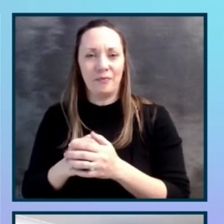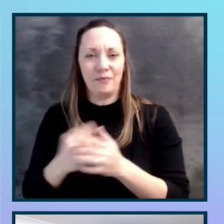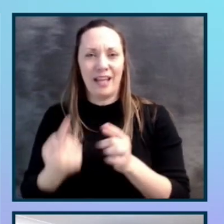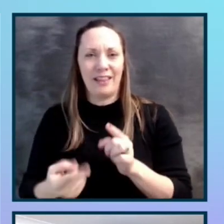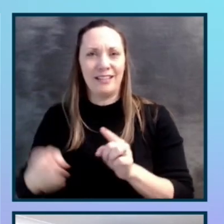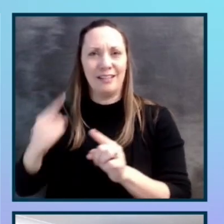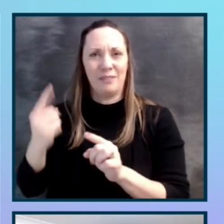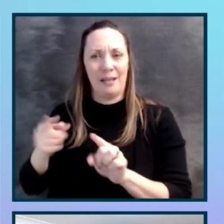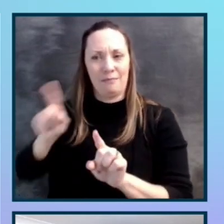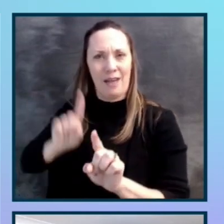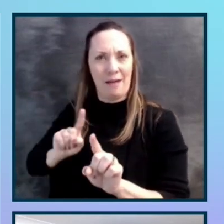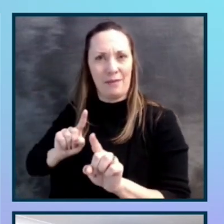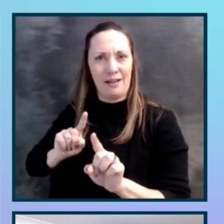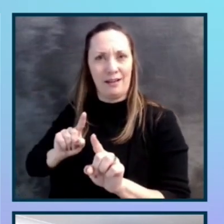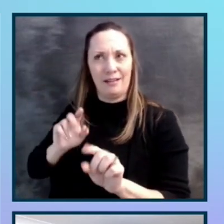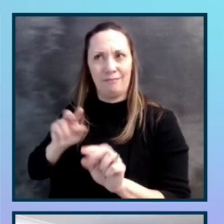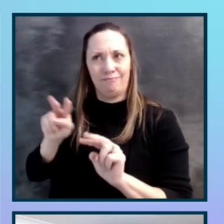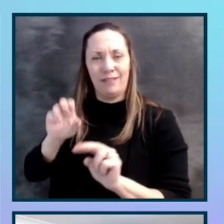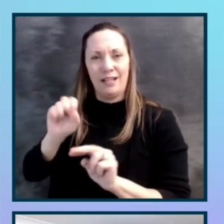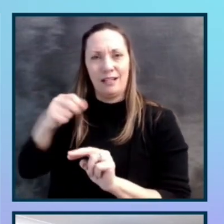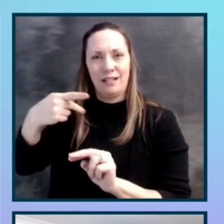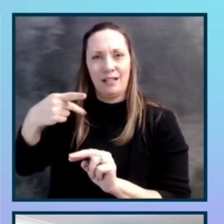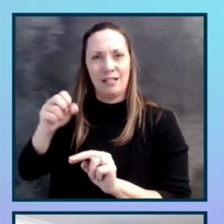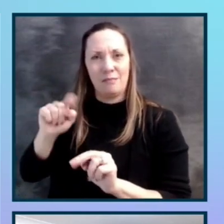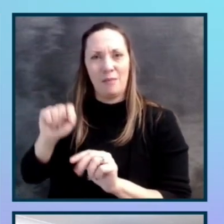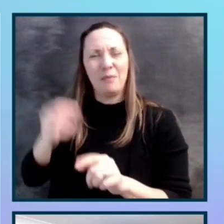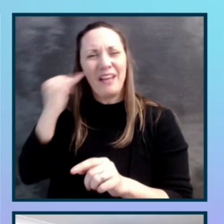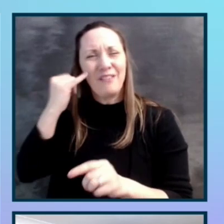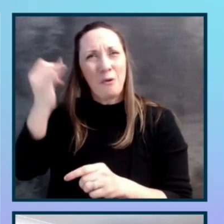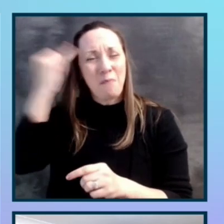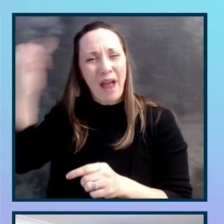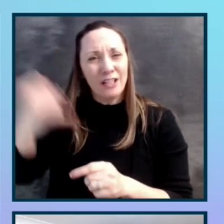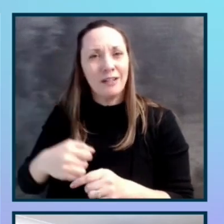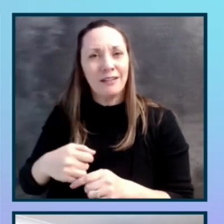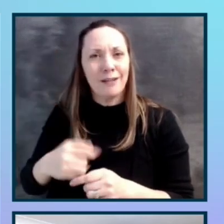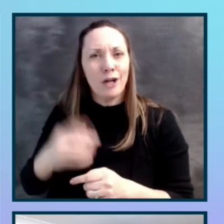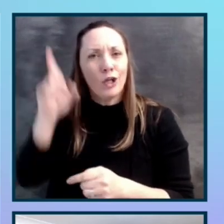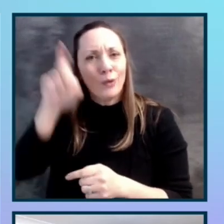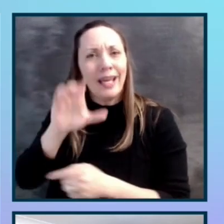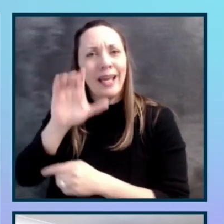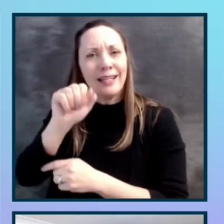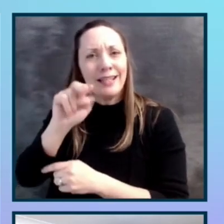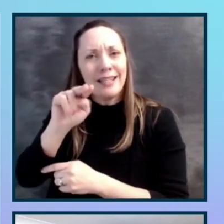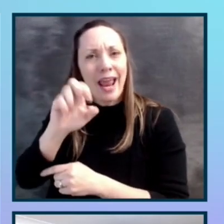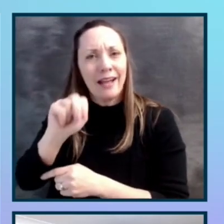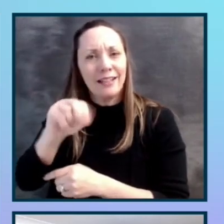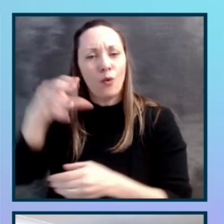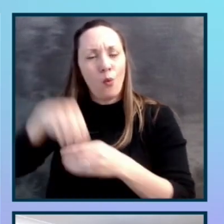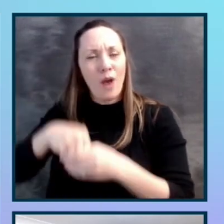but I bet you wondering how this works. You know, what would a pirate ship be without cannons? 'Cause it's not just players, it's you have to contend